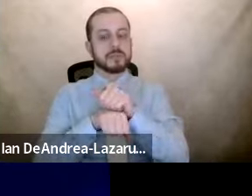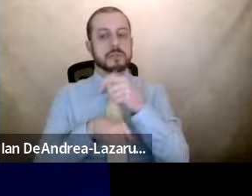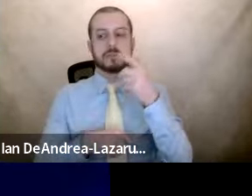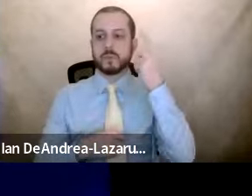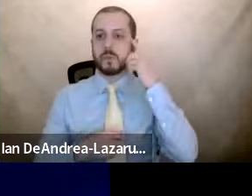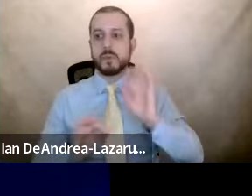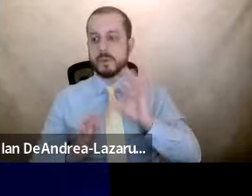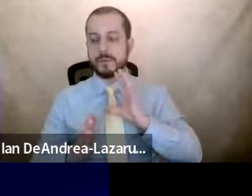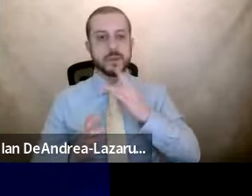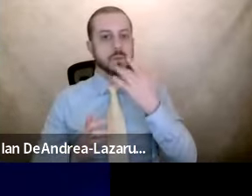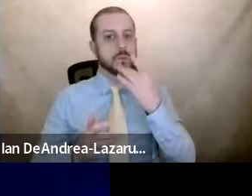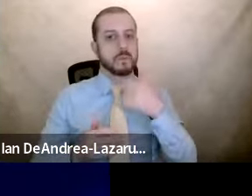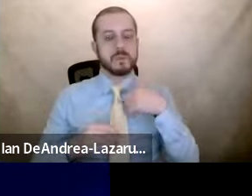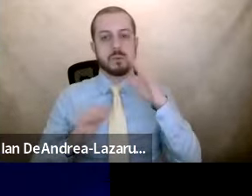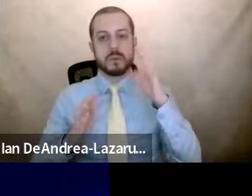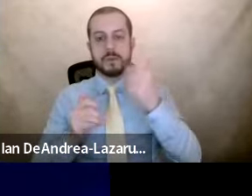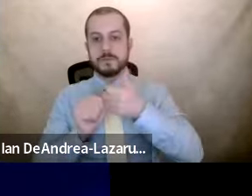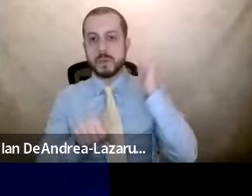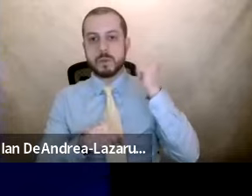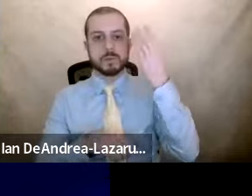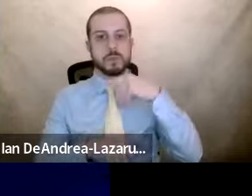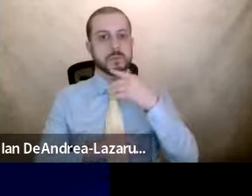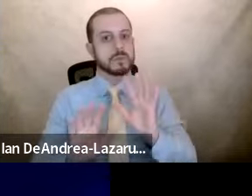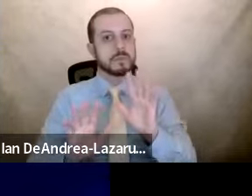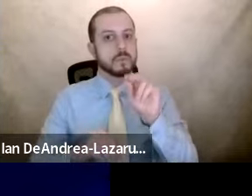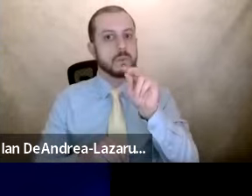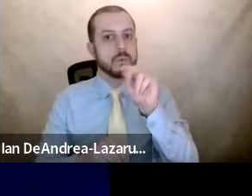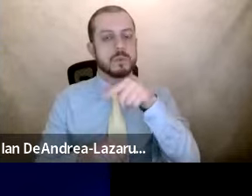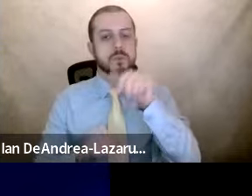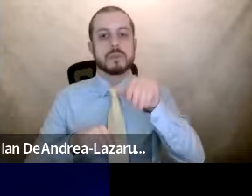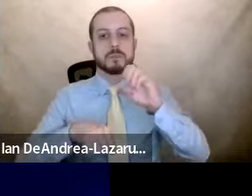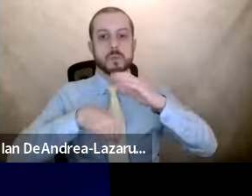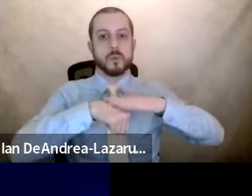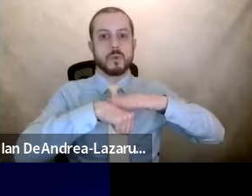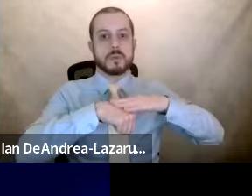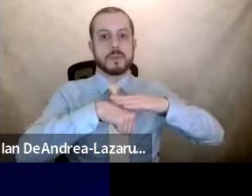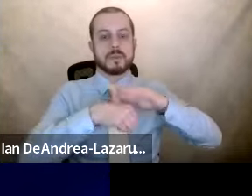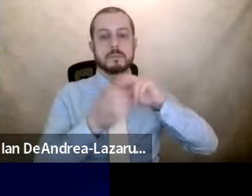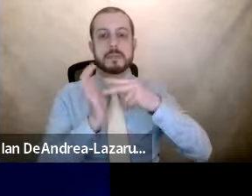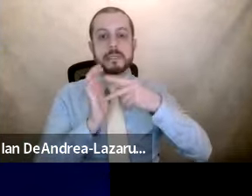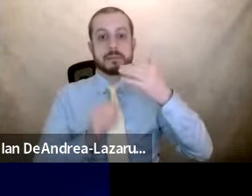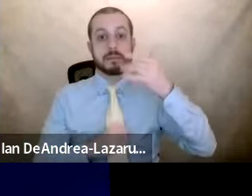ly on its own.